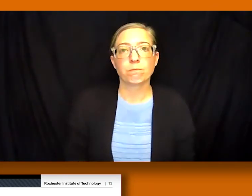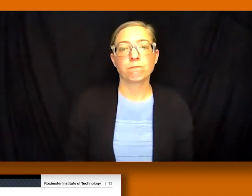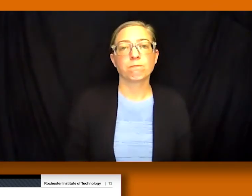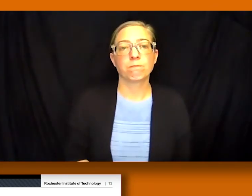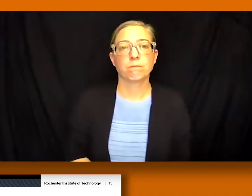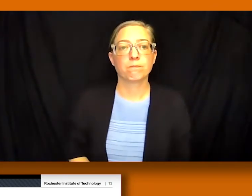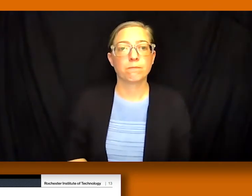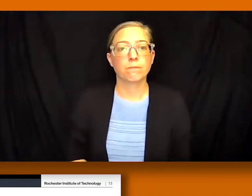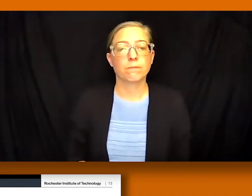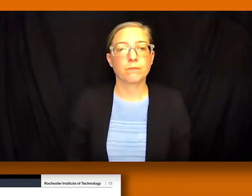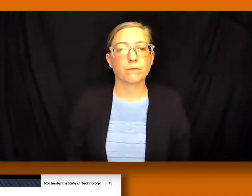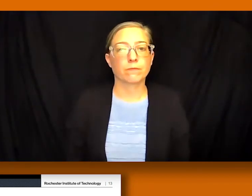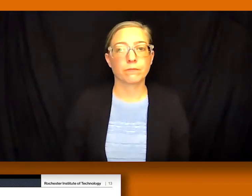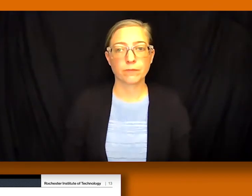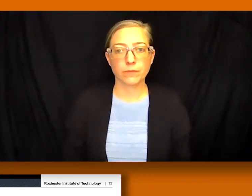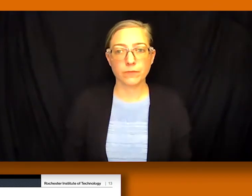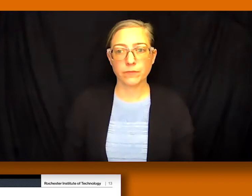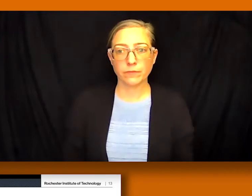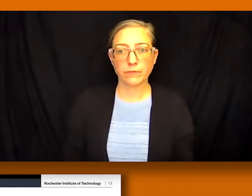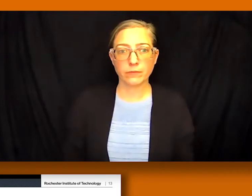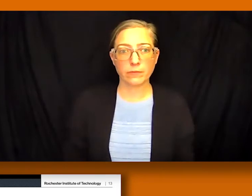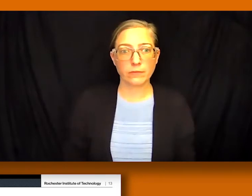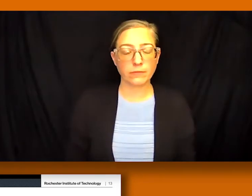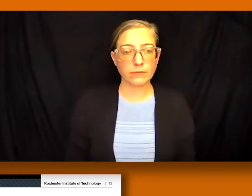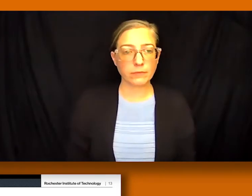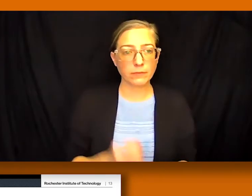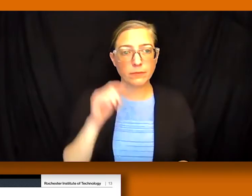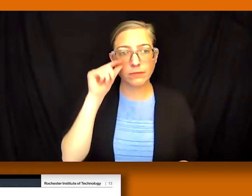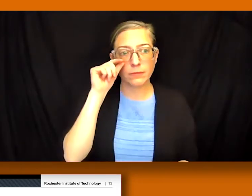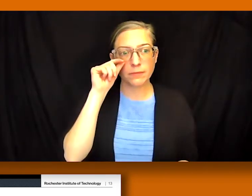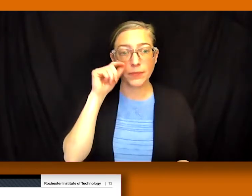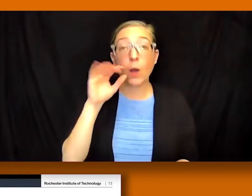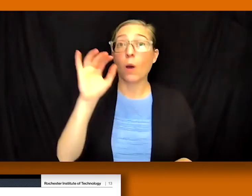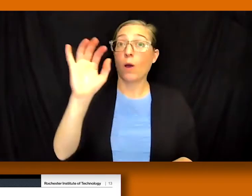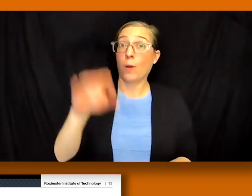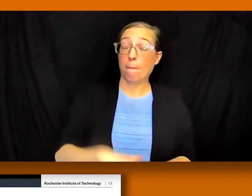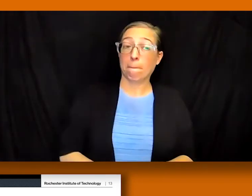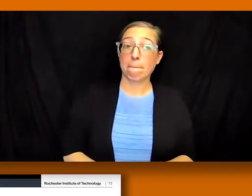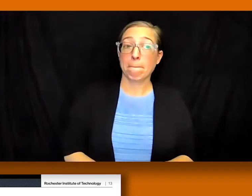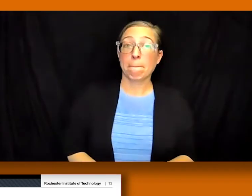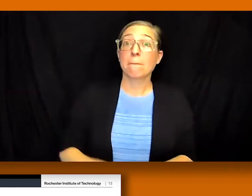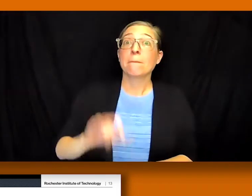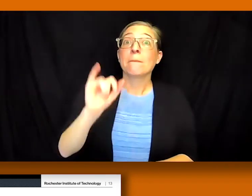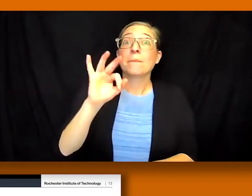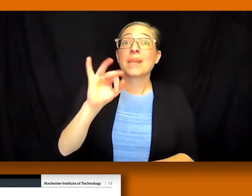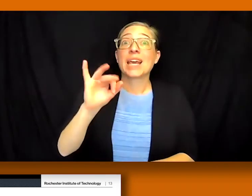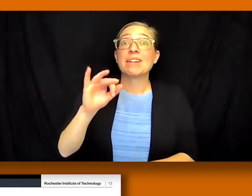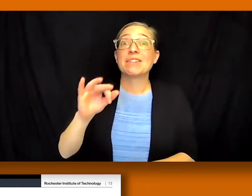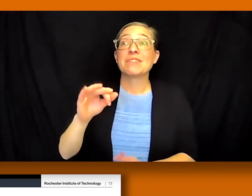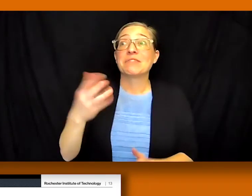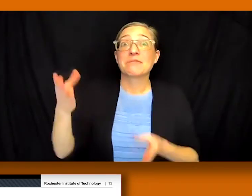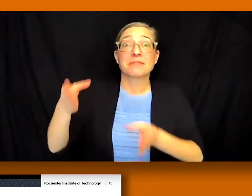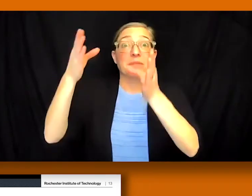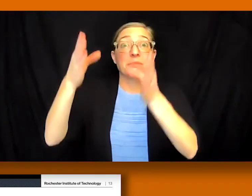Um, and then also, if you've been asked to be a subaward, um, by someone and assuming that, um...